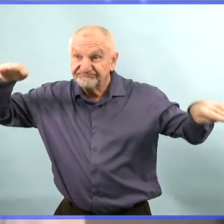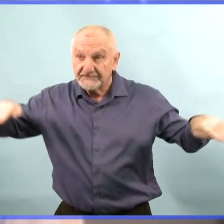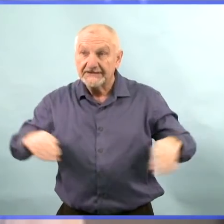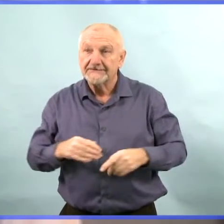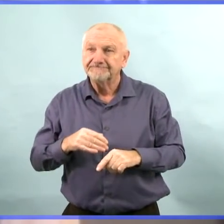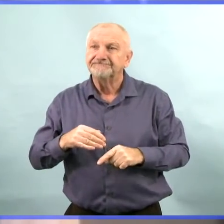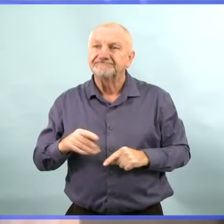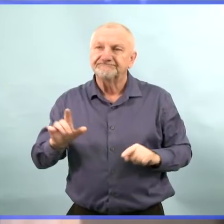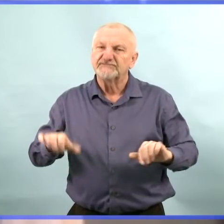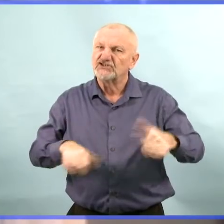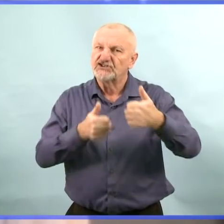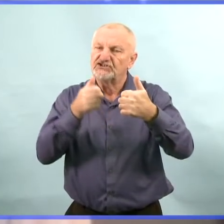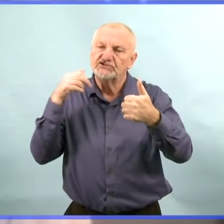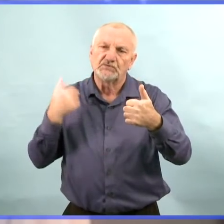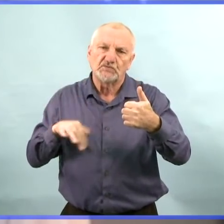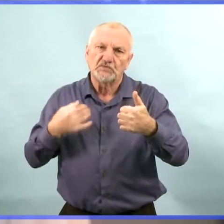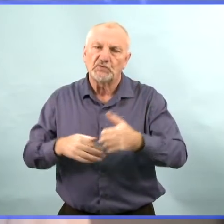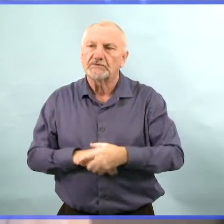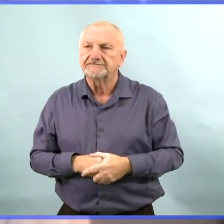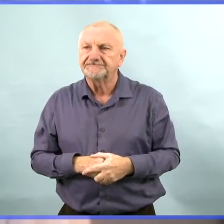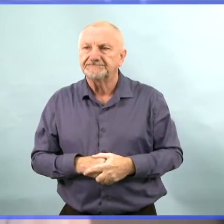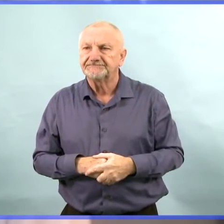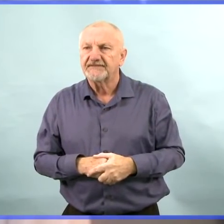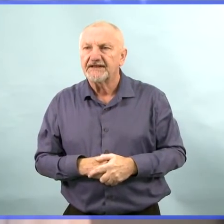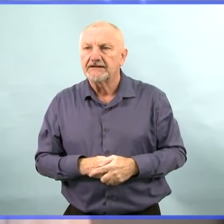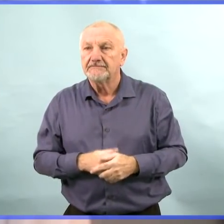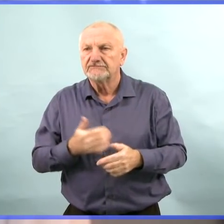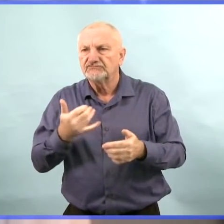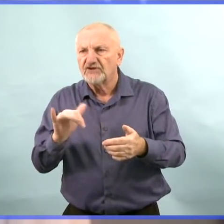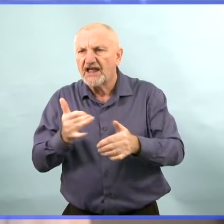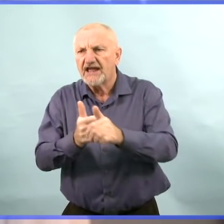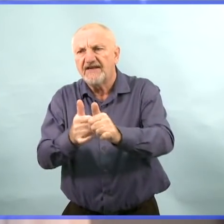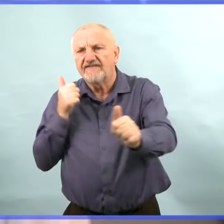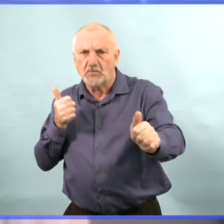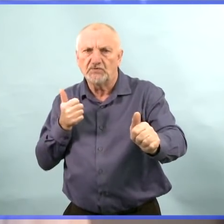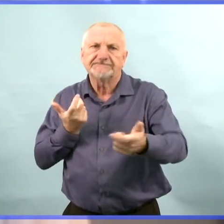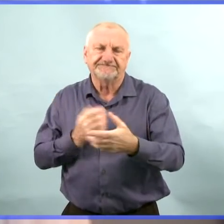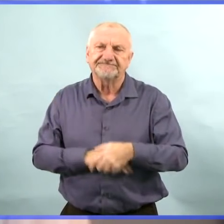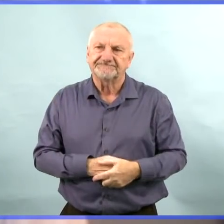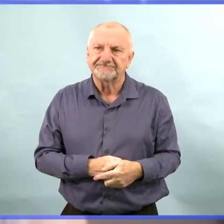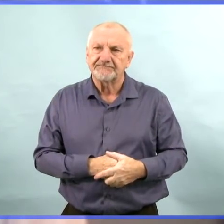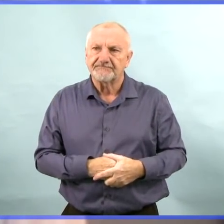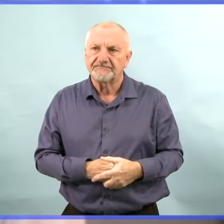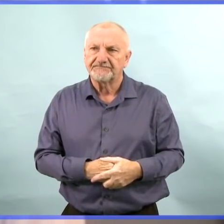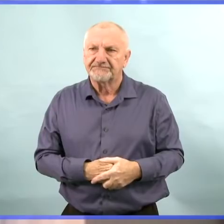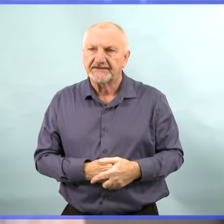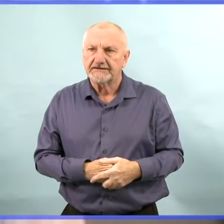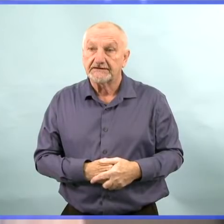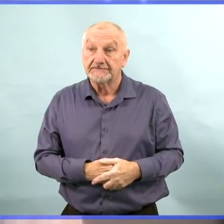heterosexual sex and the sharing of drug injection equipment appear the largest drivers right